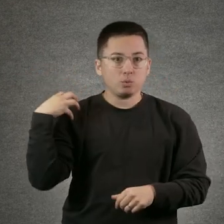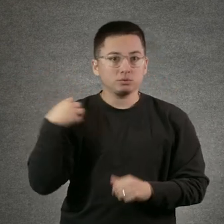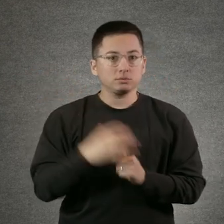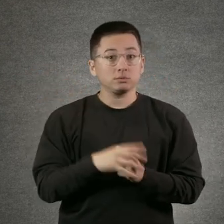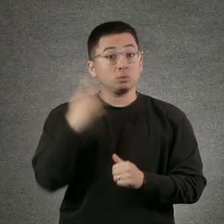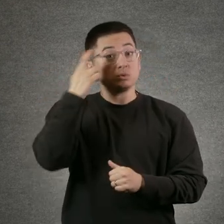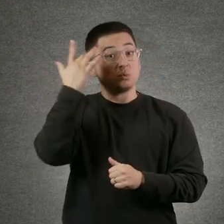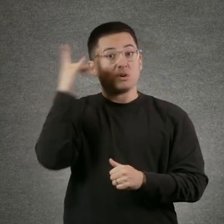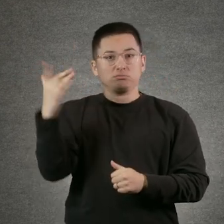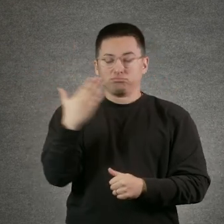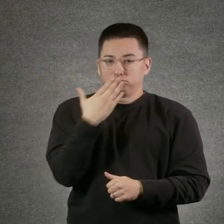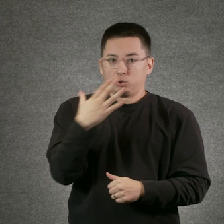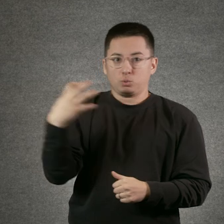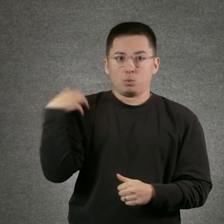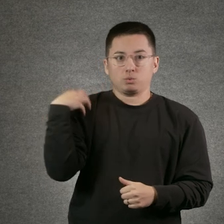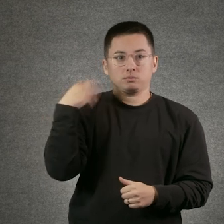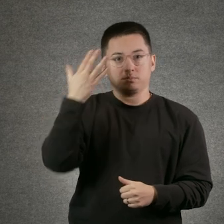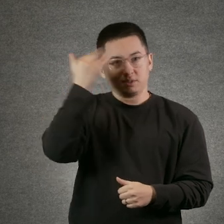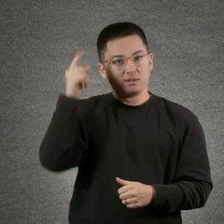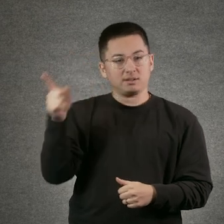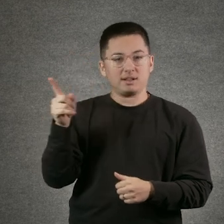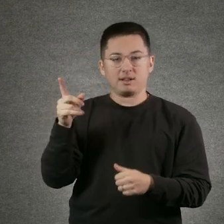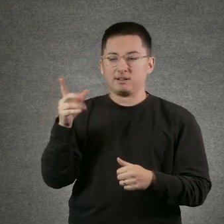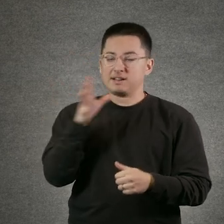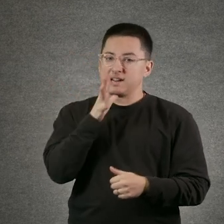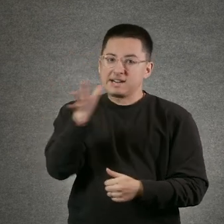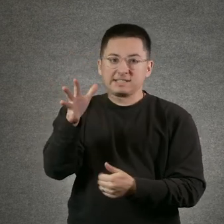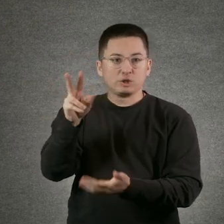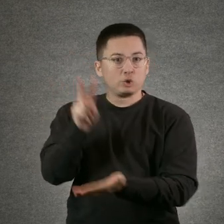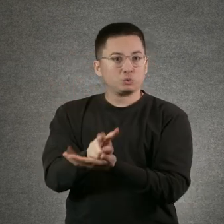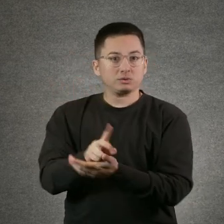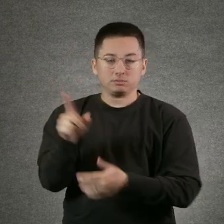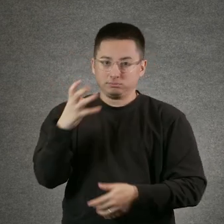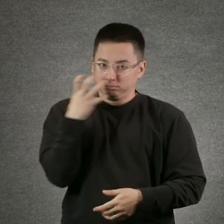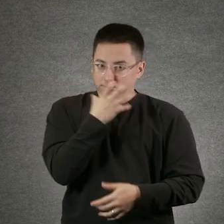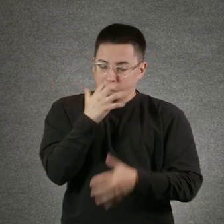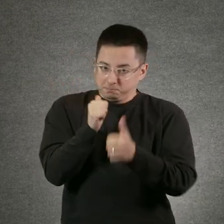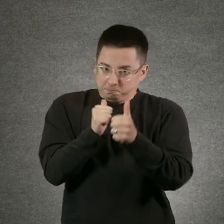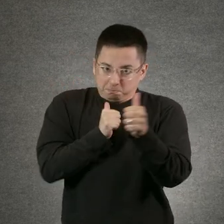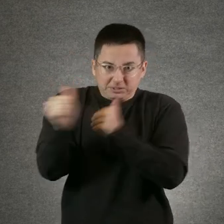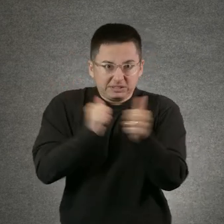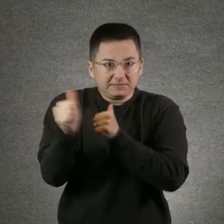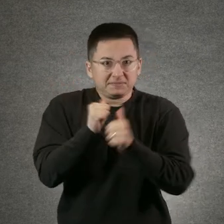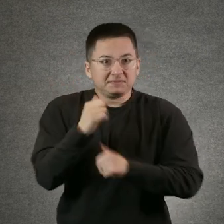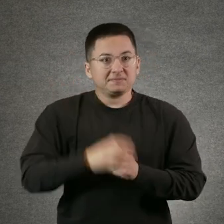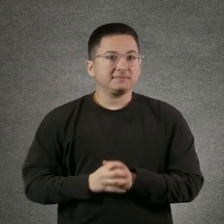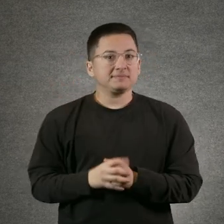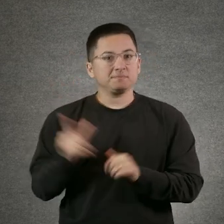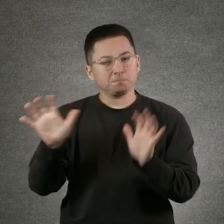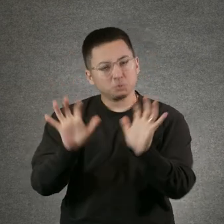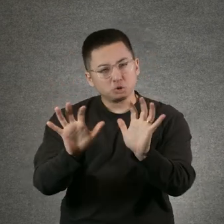I think the reason he was a good coach is because he hated to lose. He was very competitive.